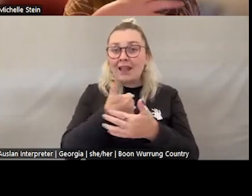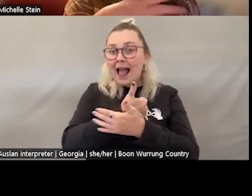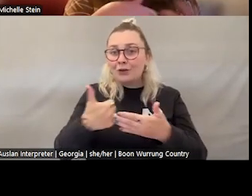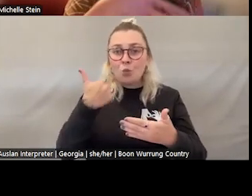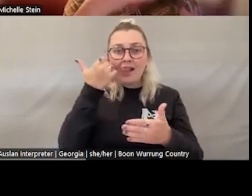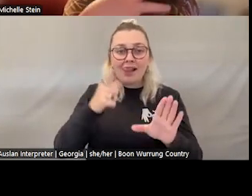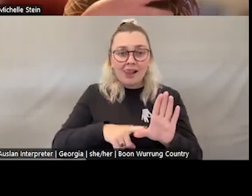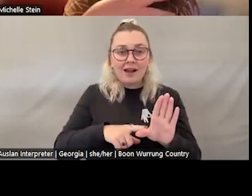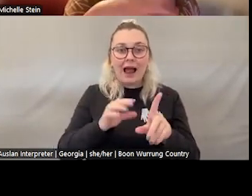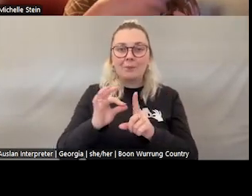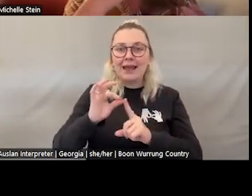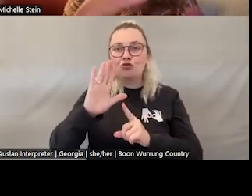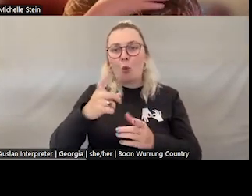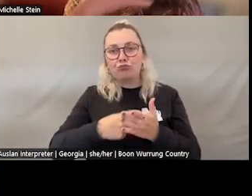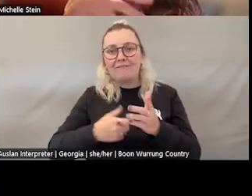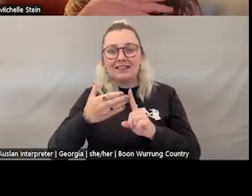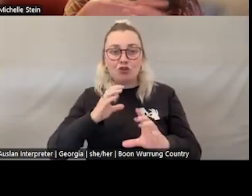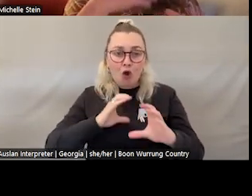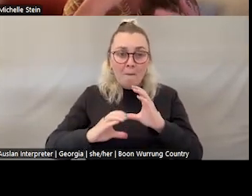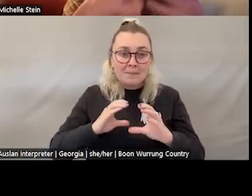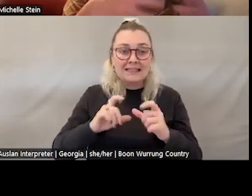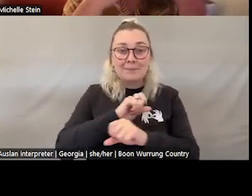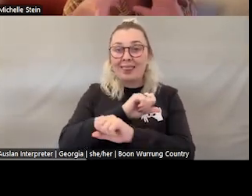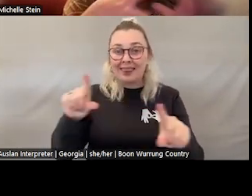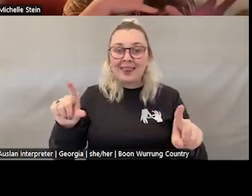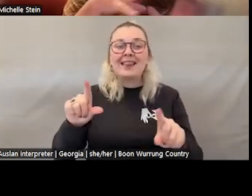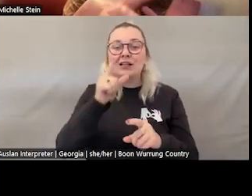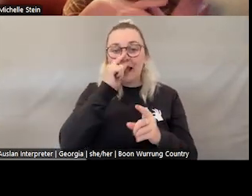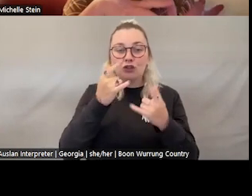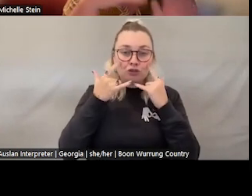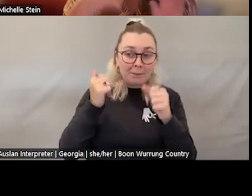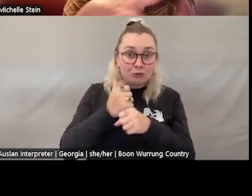preferences communications? An email you can check that people are happy with how